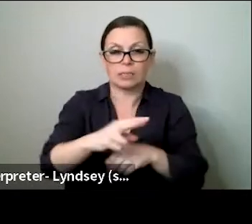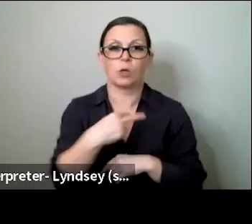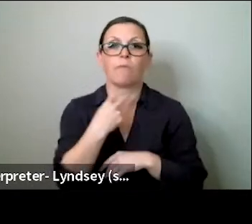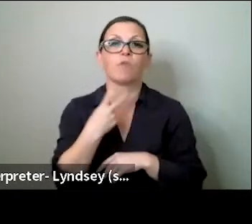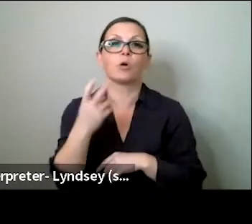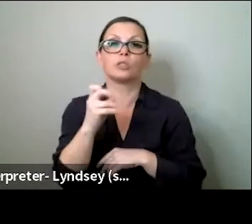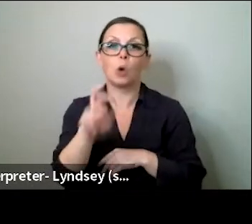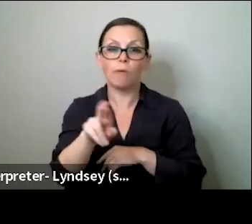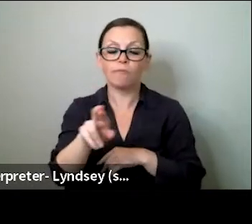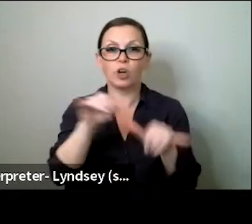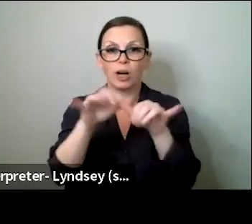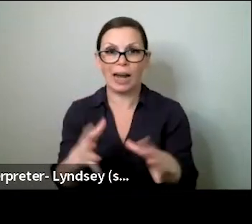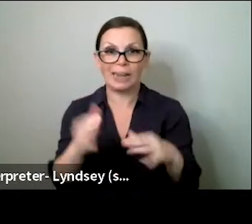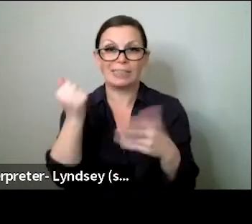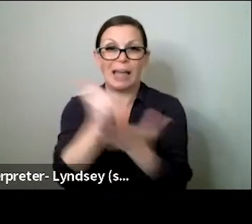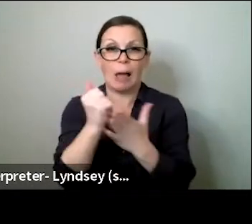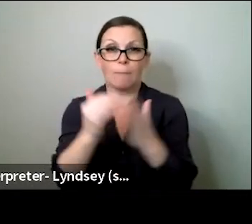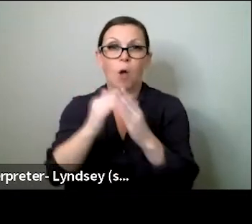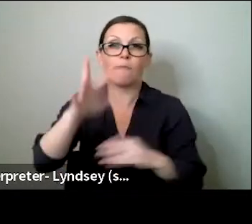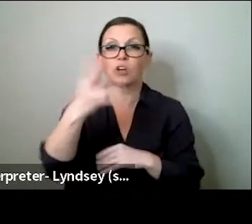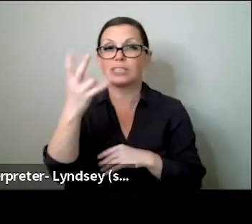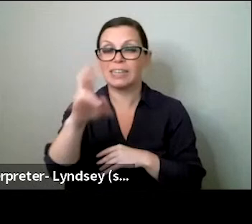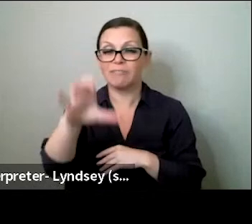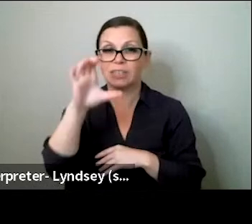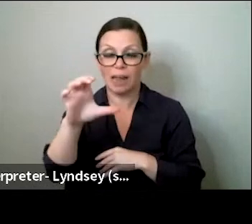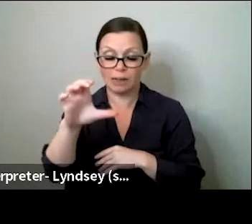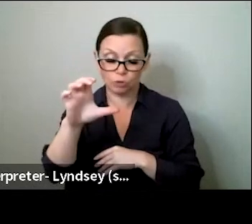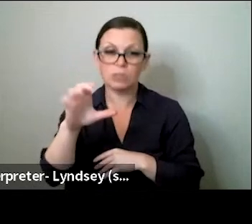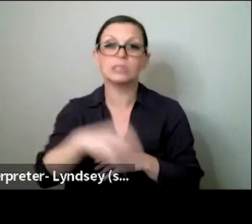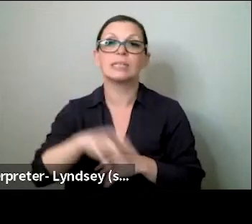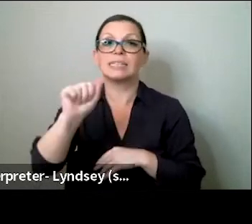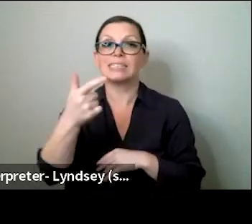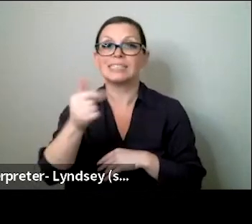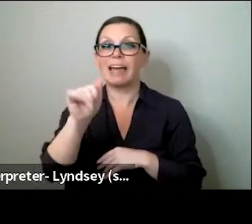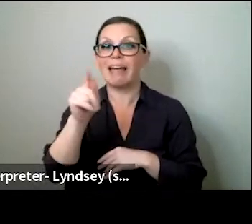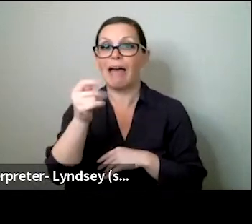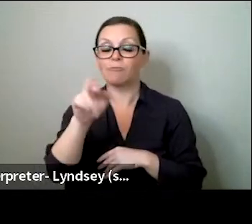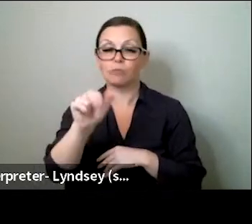over 1,700 SAG-AFTRA artists create their home studios.